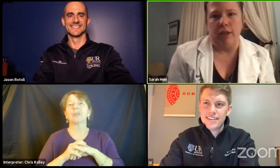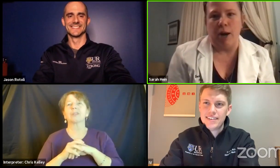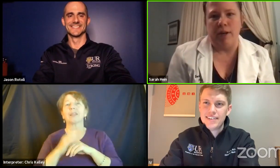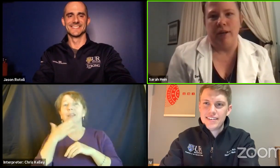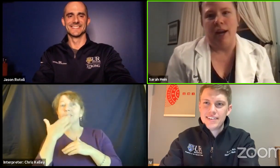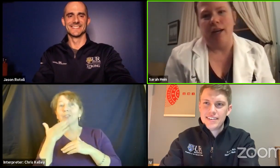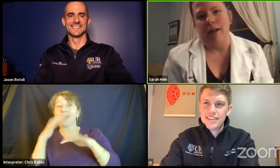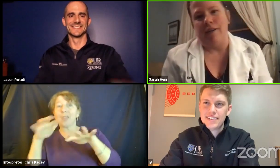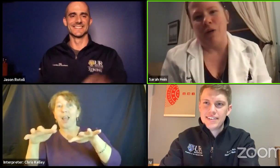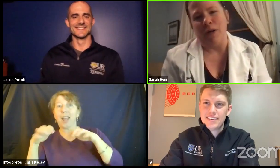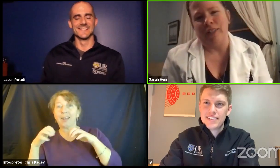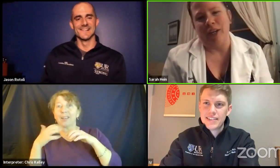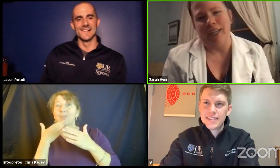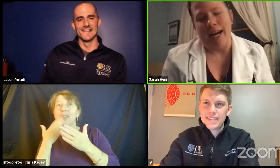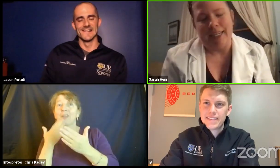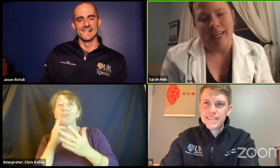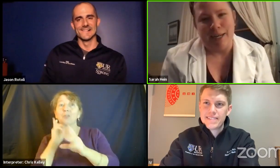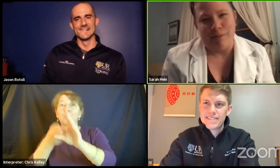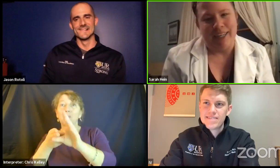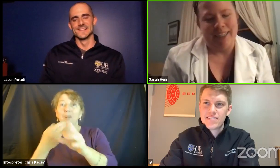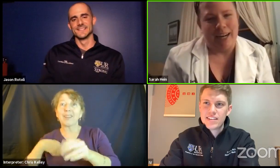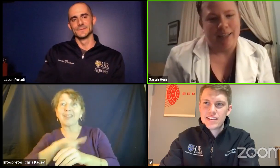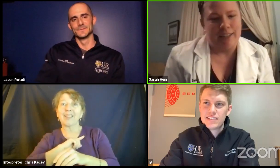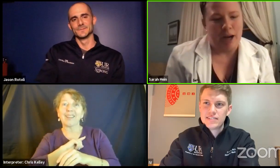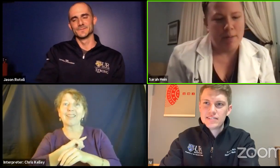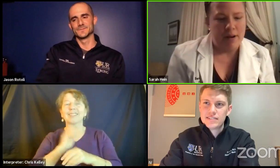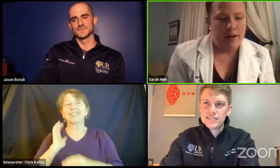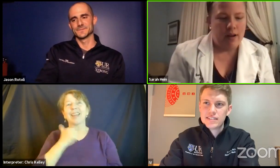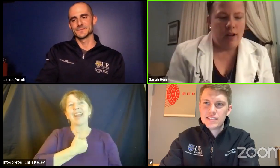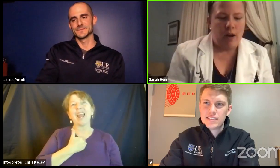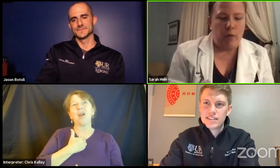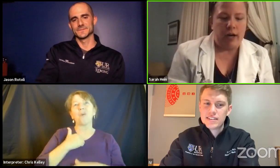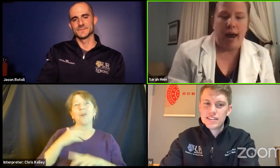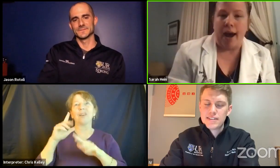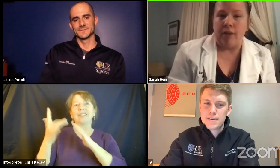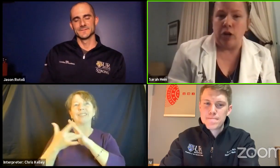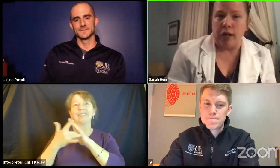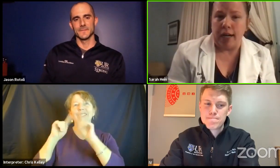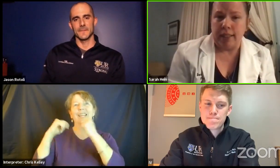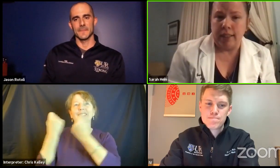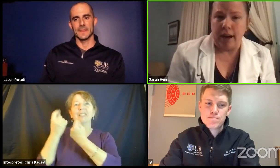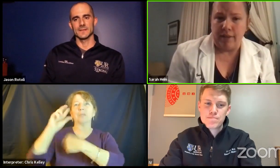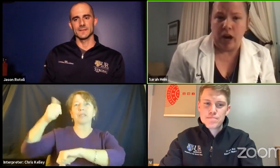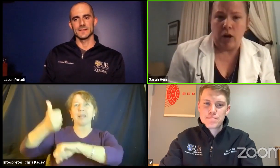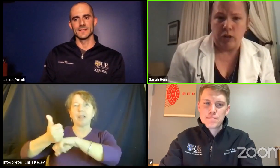should I call myself should I drive myself or call 911 you can try to call your doctor and ask.